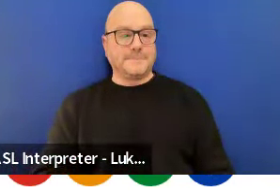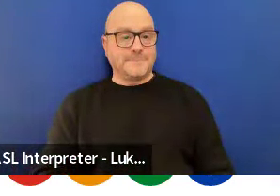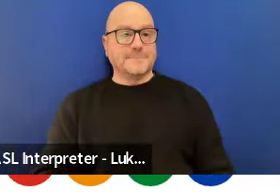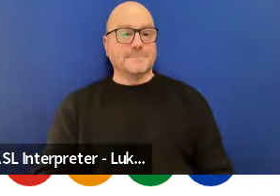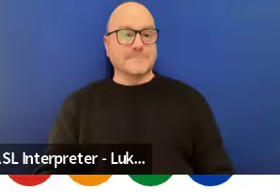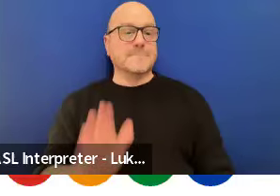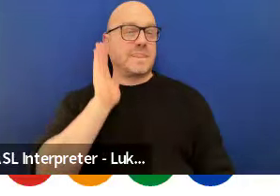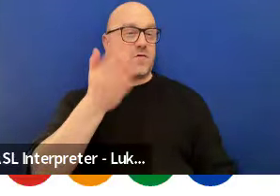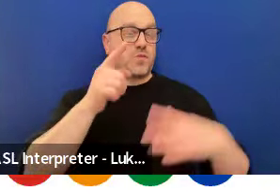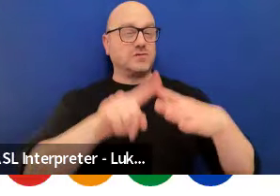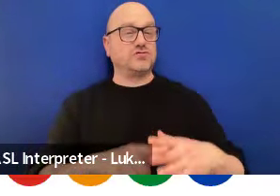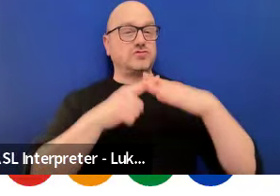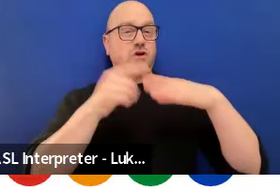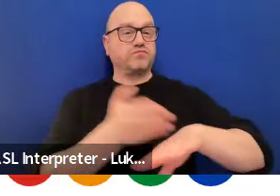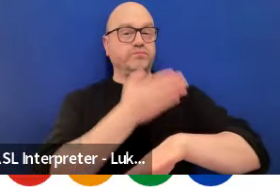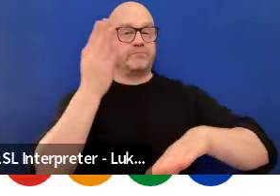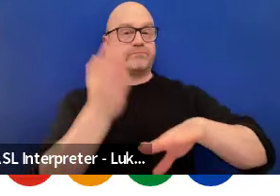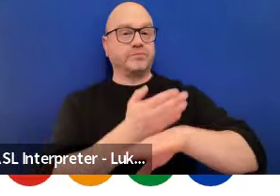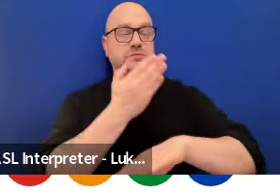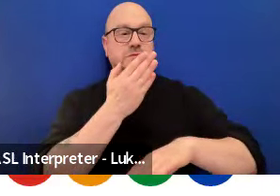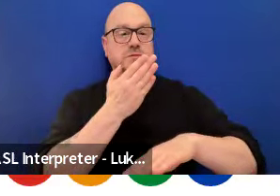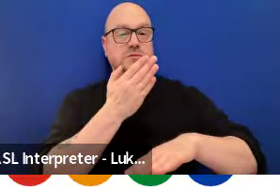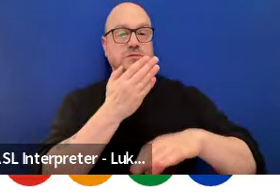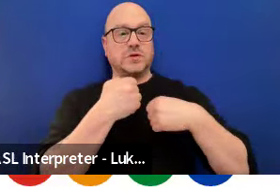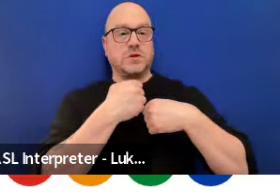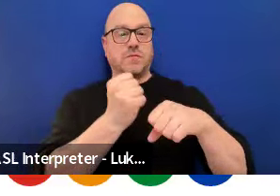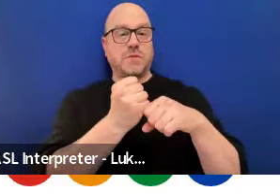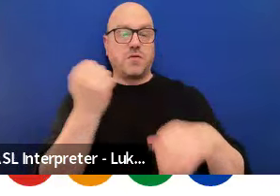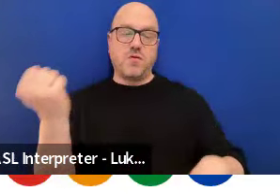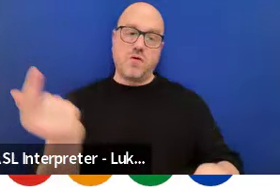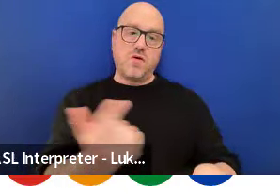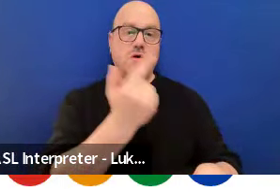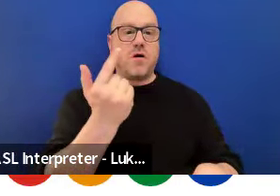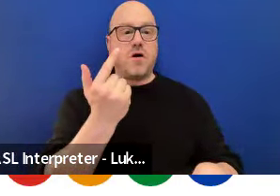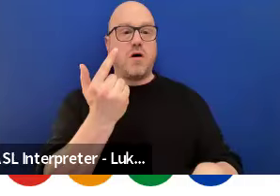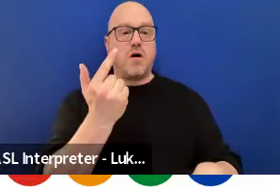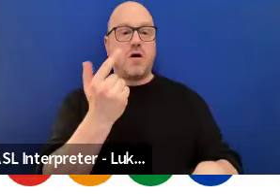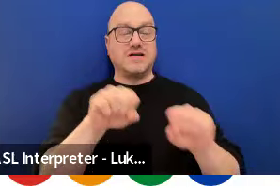WE HAVE BIG IMPROVEMENTS COMING. YOU MAY BE AWARE OF THAT.